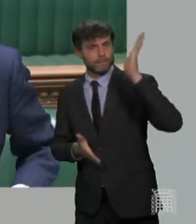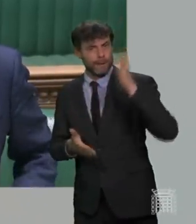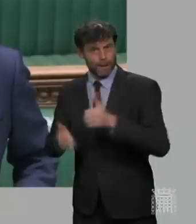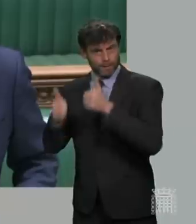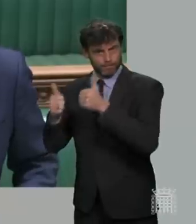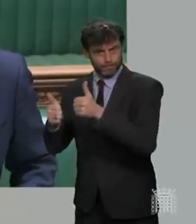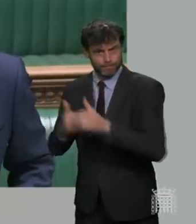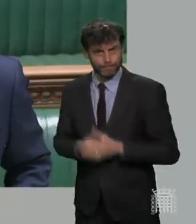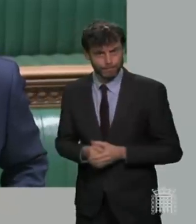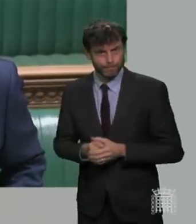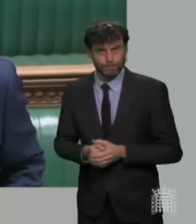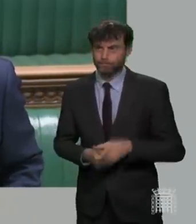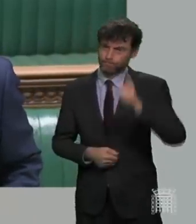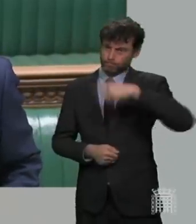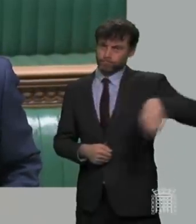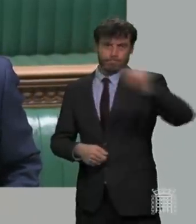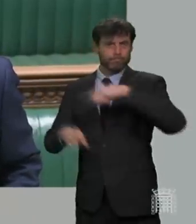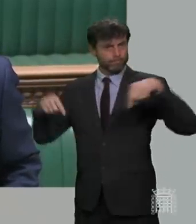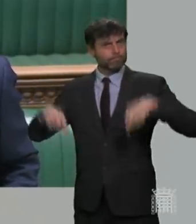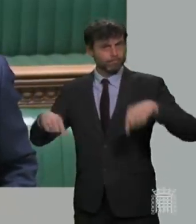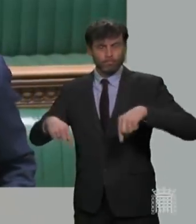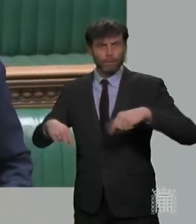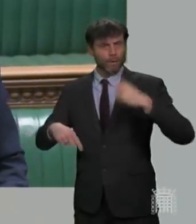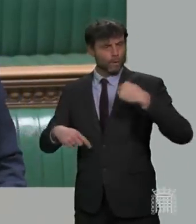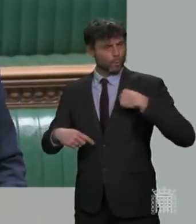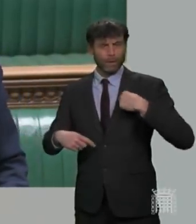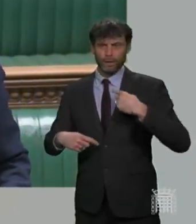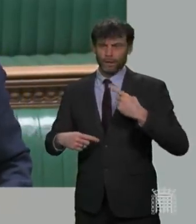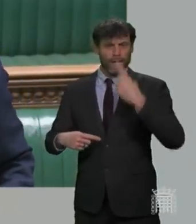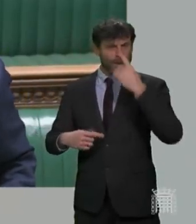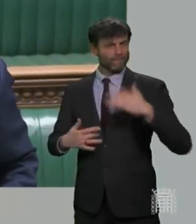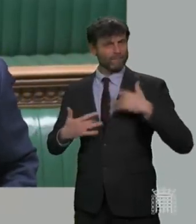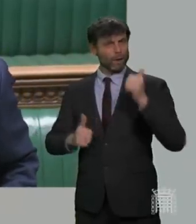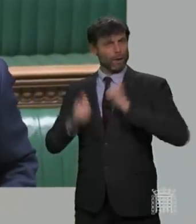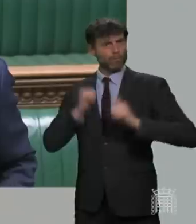The whole House can be proud of the UK’s vaccination programme, with more than 22.5 million